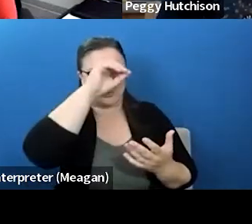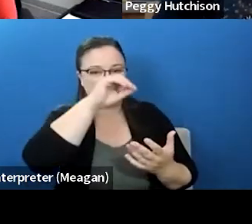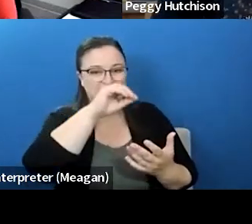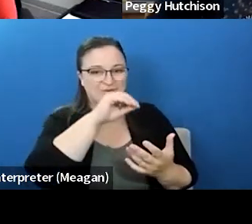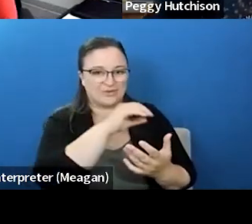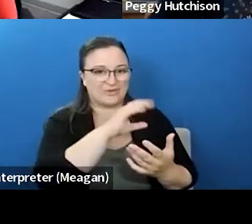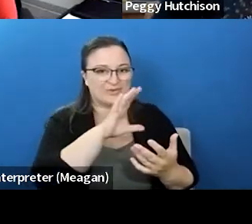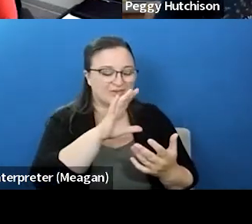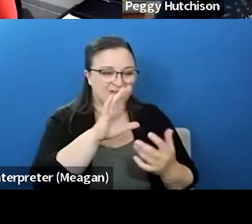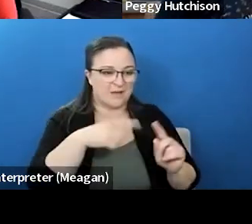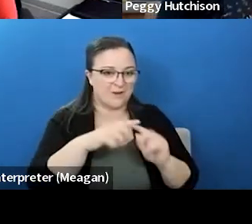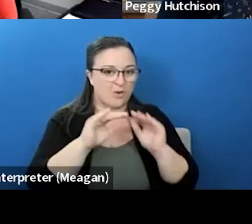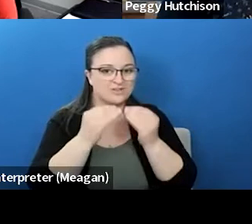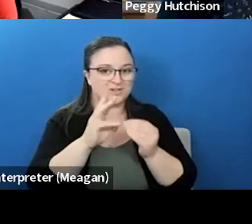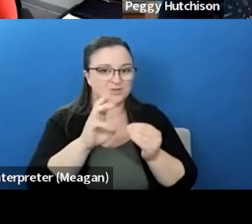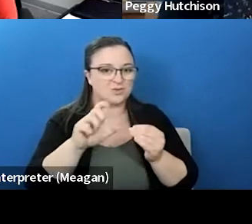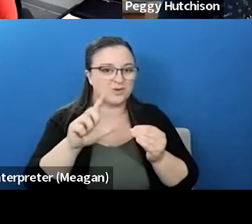As well about organizational wellness and self care.